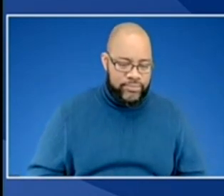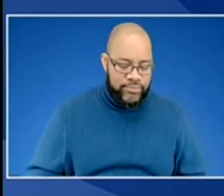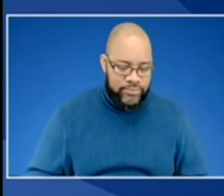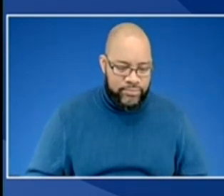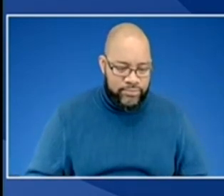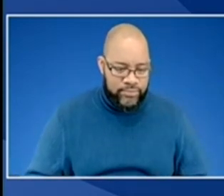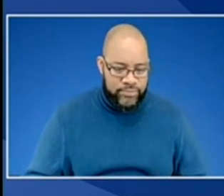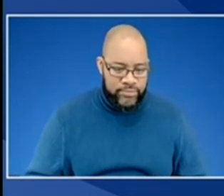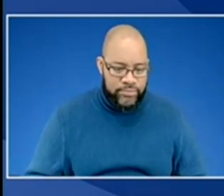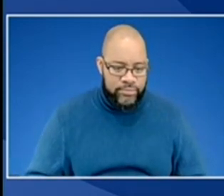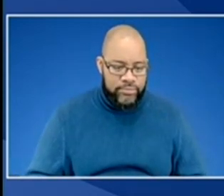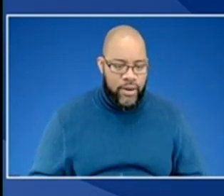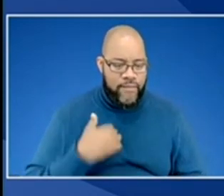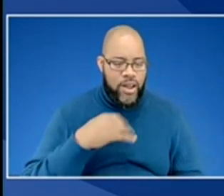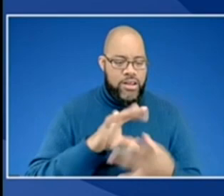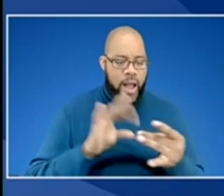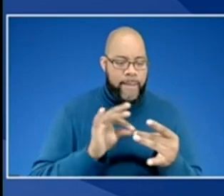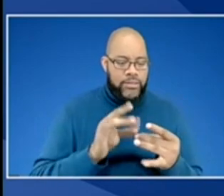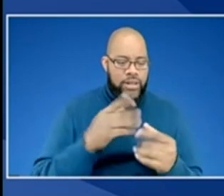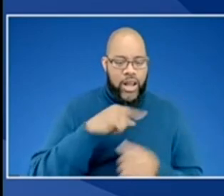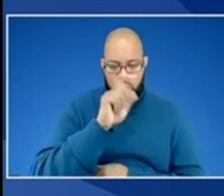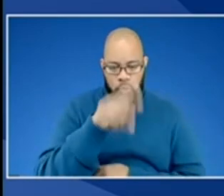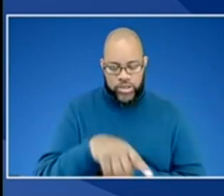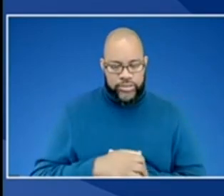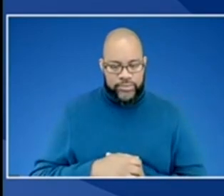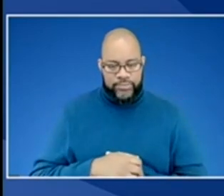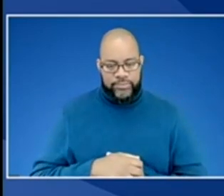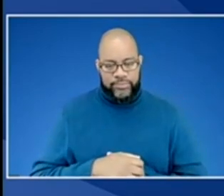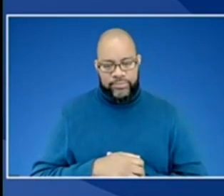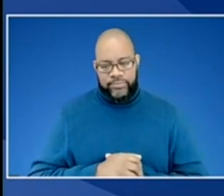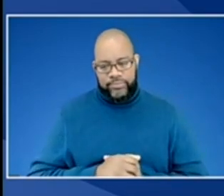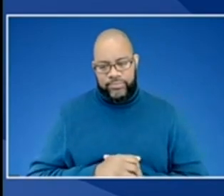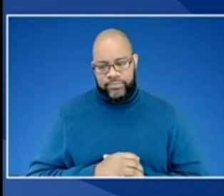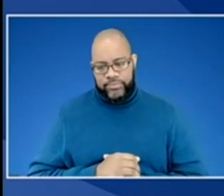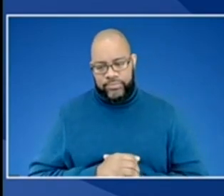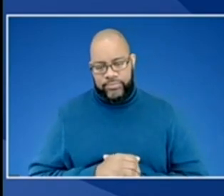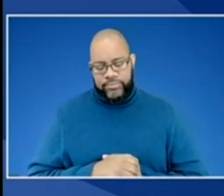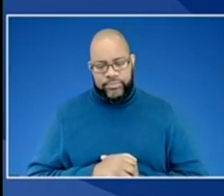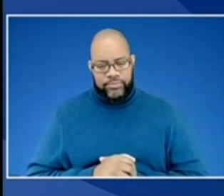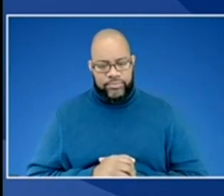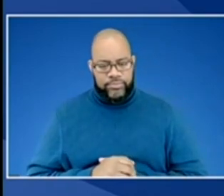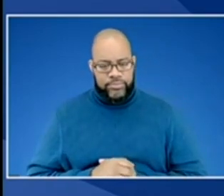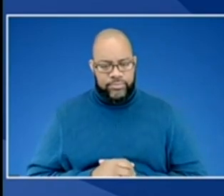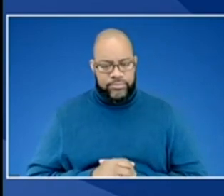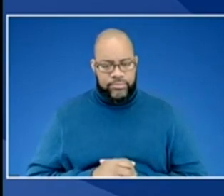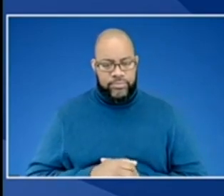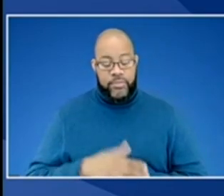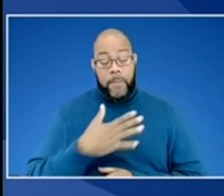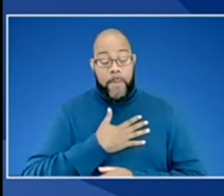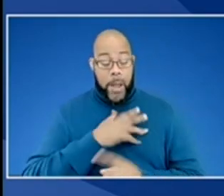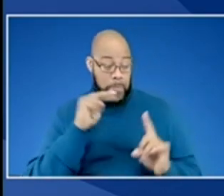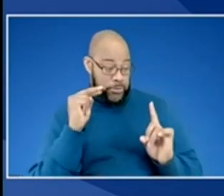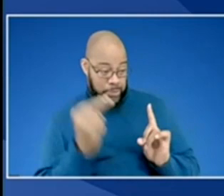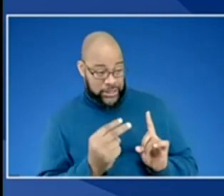I have a comment and a question. From my perspective, the Federal poverty